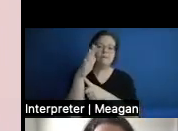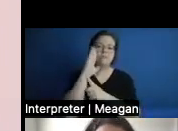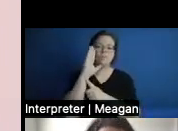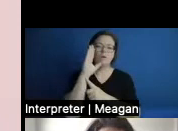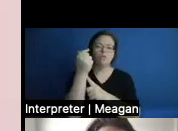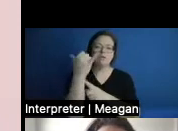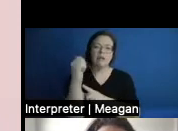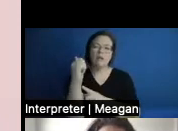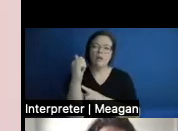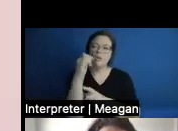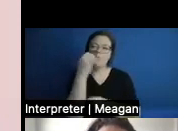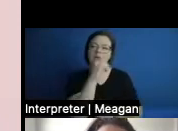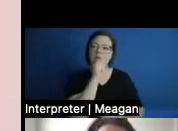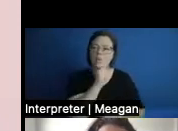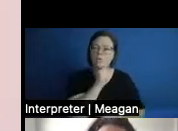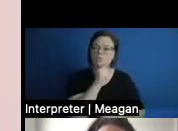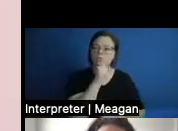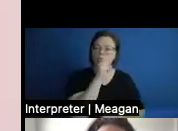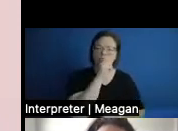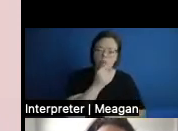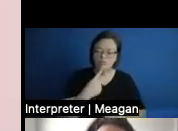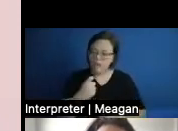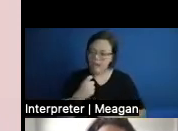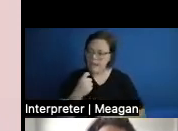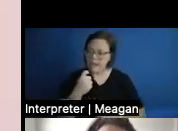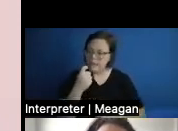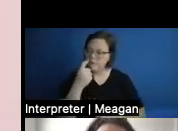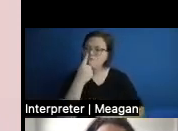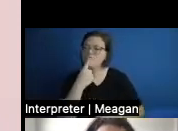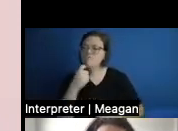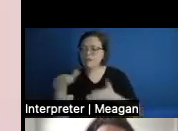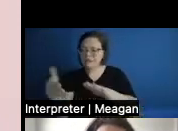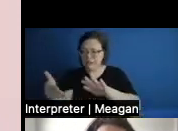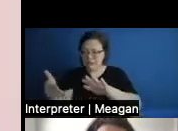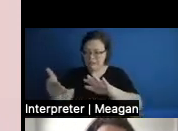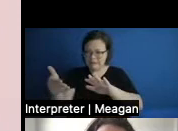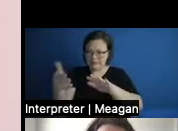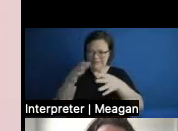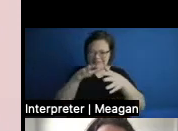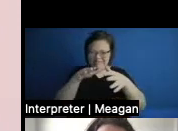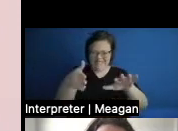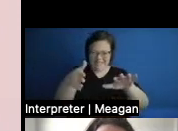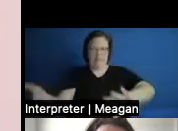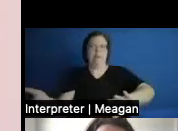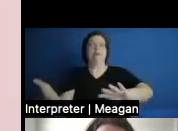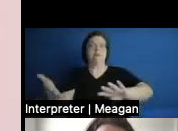yellowed orange, then oranged red, then reddened dead. Then deadened dead, then dead again.”